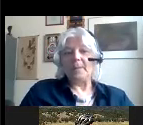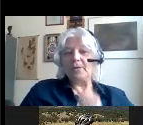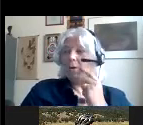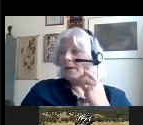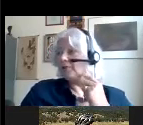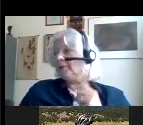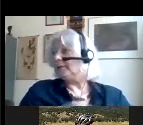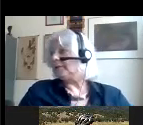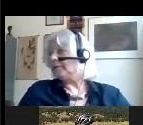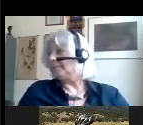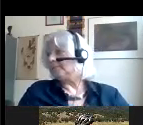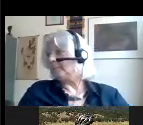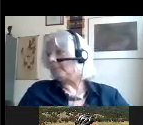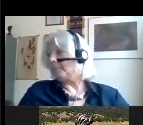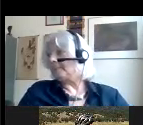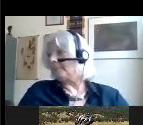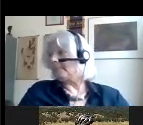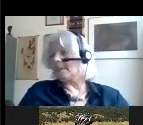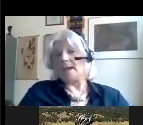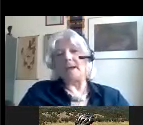Microaggressions.